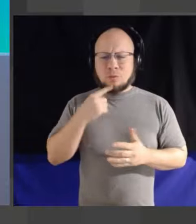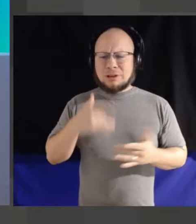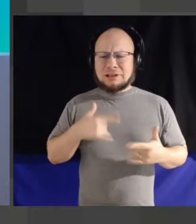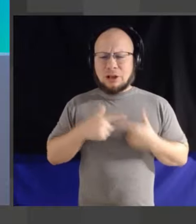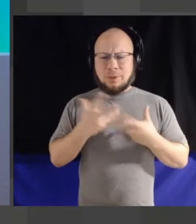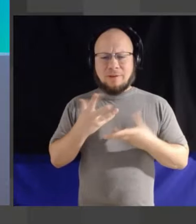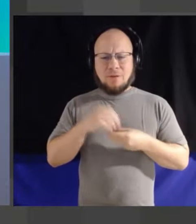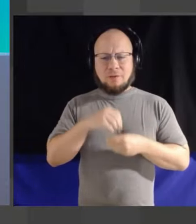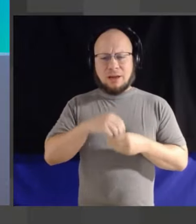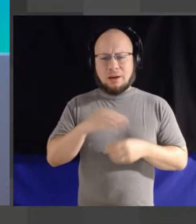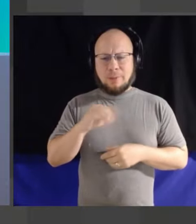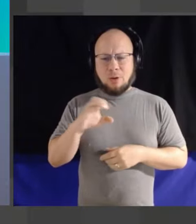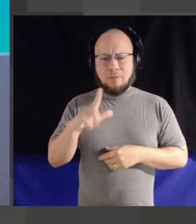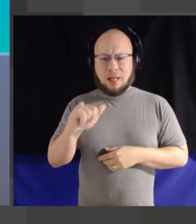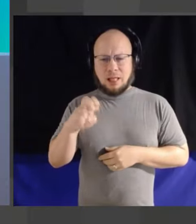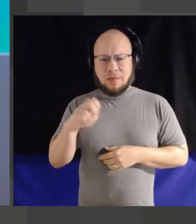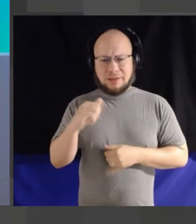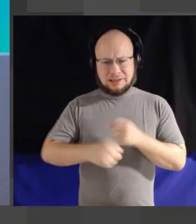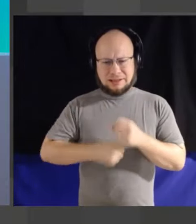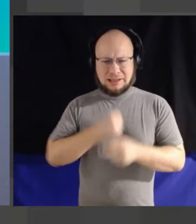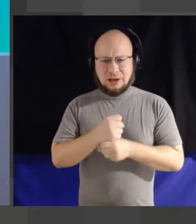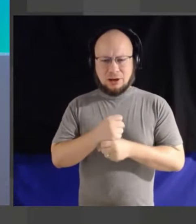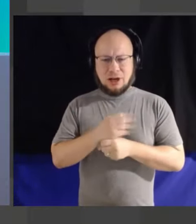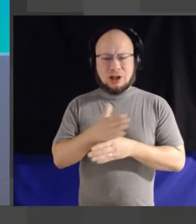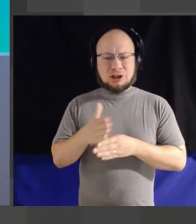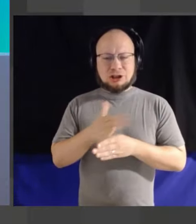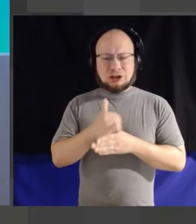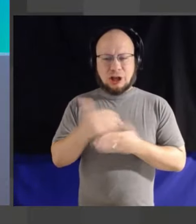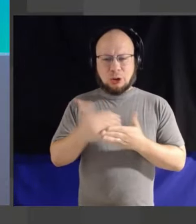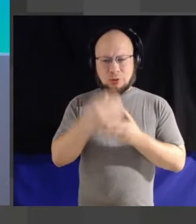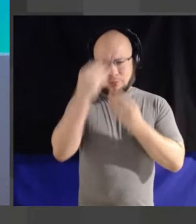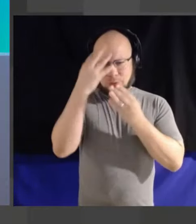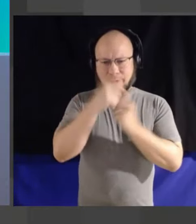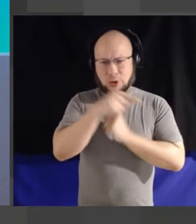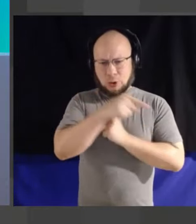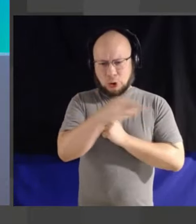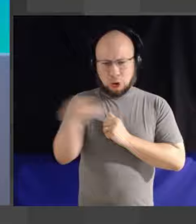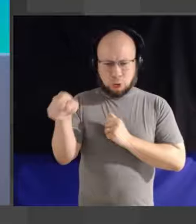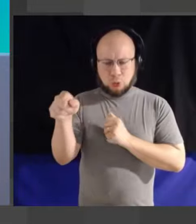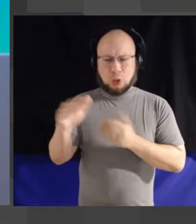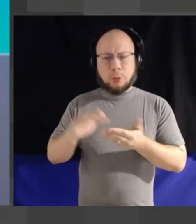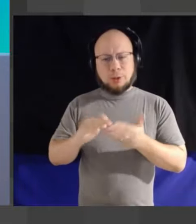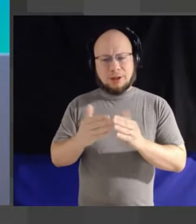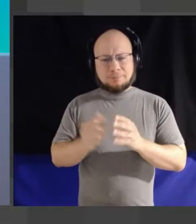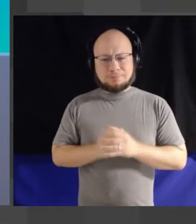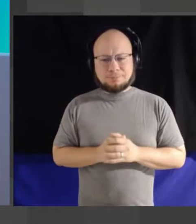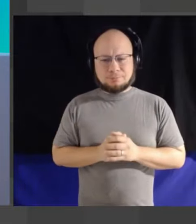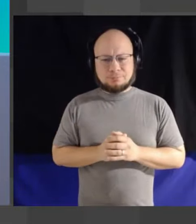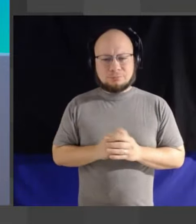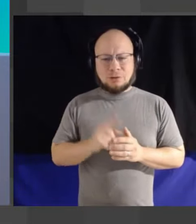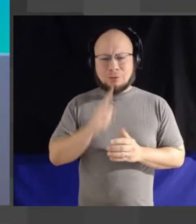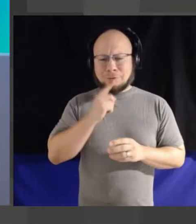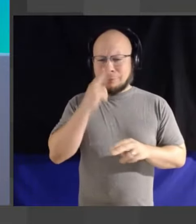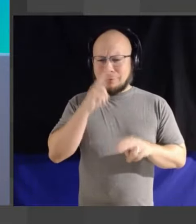MY NAME IS YESENIA CISNEROS, AND I AM THE GAMEPLAY PRODUCER FOR MINECRAFT EARTH. I AM SO EXCITED TO BE A PART OF MINECRAFT LIVE THIS YEAR AND TO SHARE THIS WONDERFUL EXPERIENCE